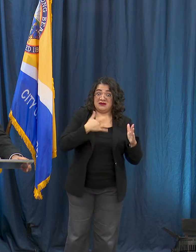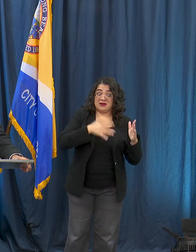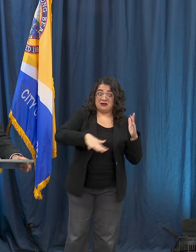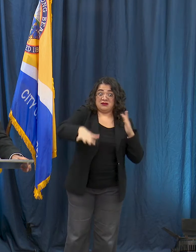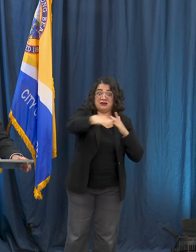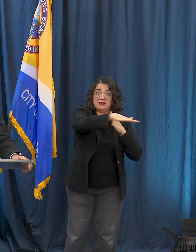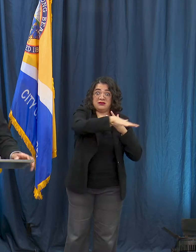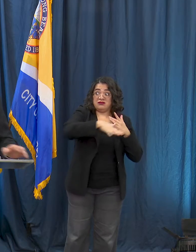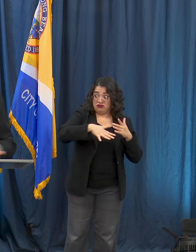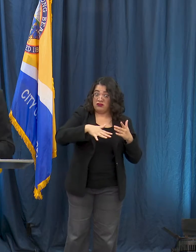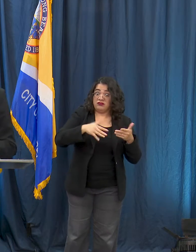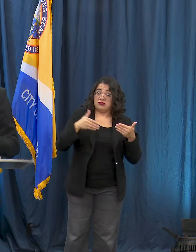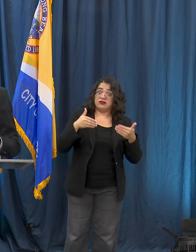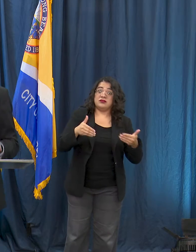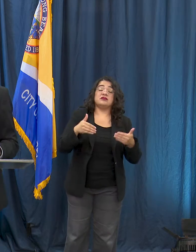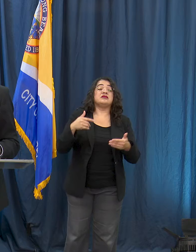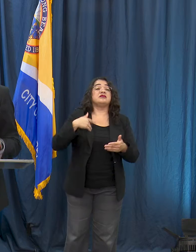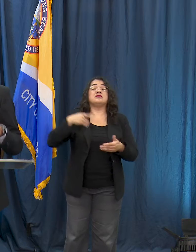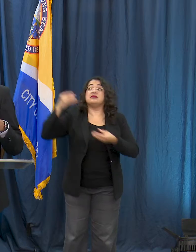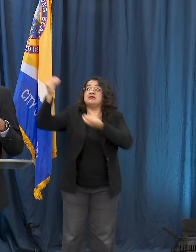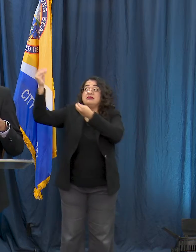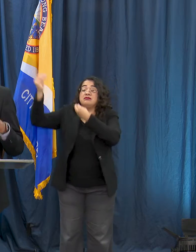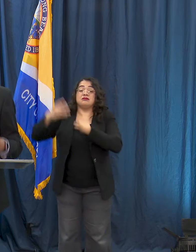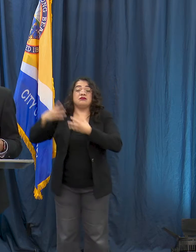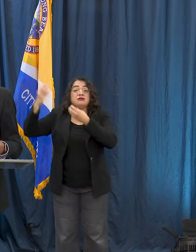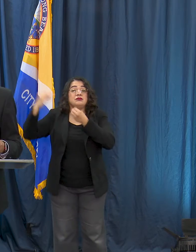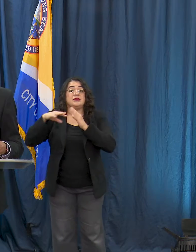reviewing all of the state guidelines as we speak.